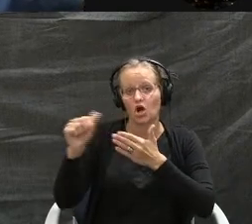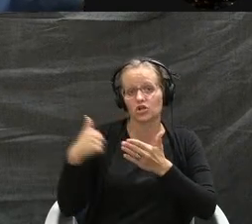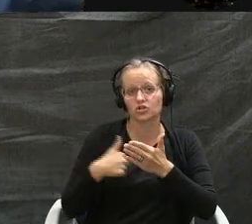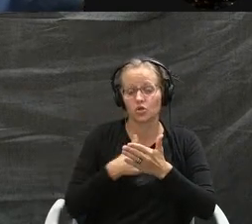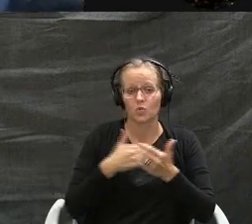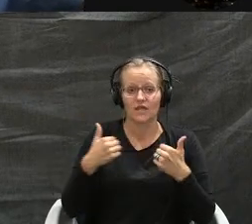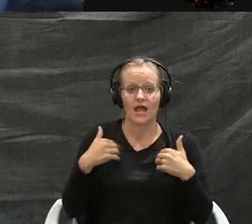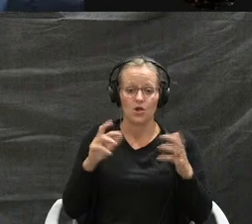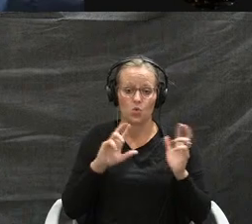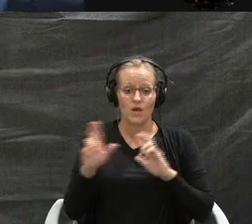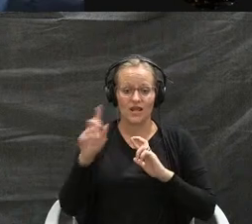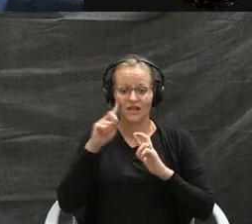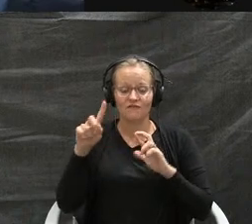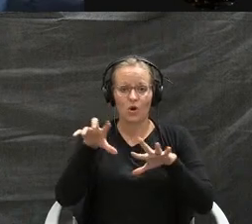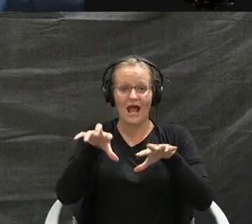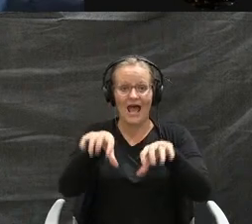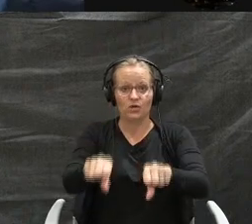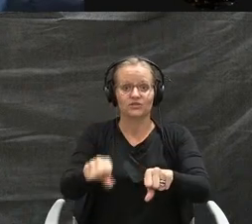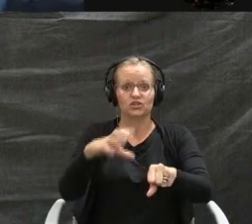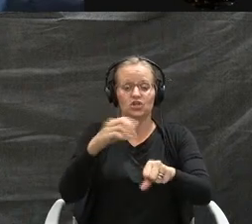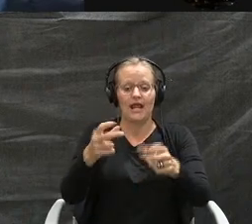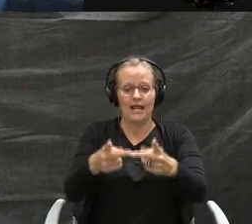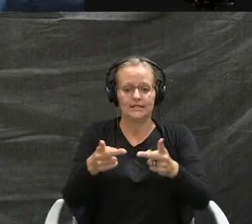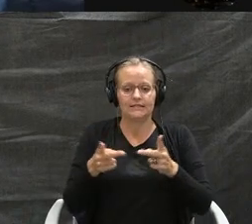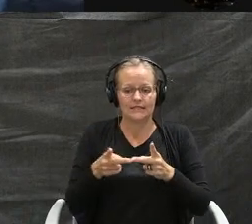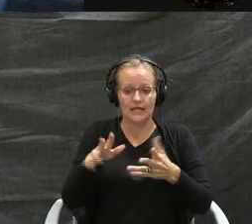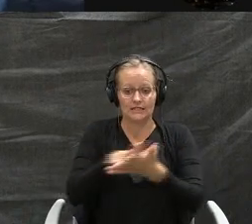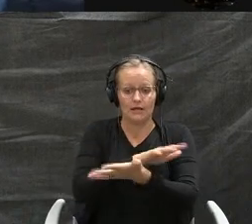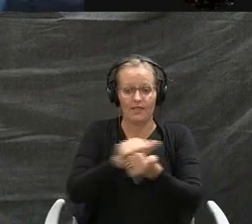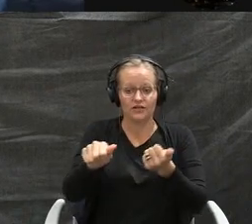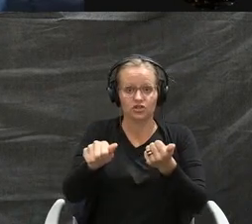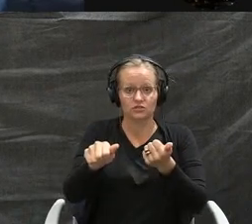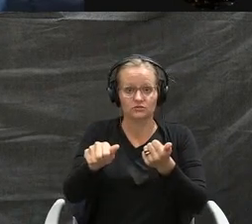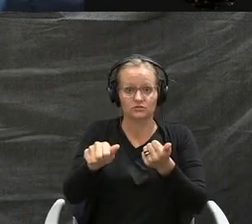for acquisition and then site demolition or site work is will